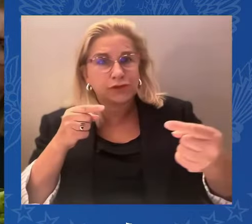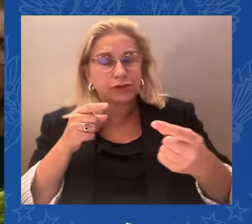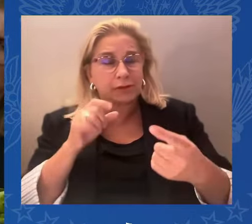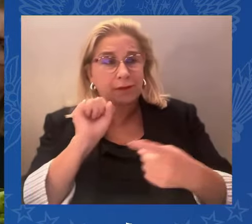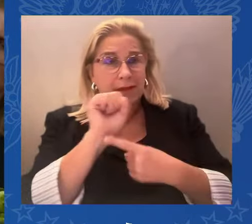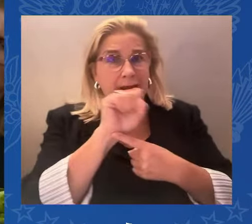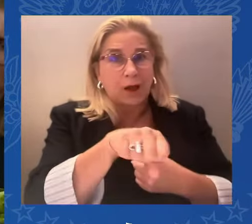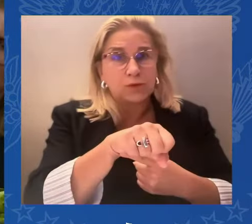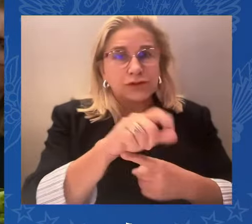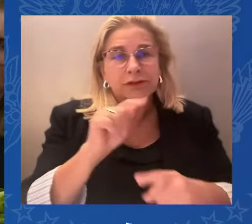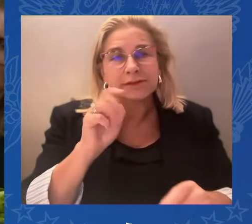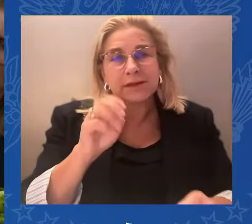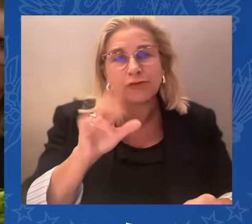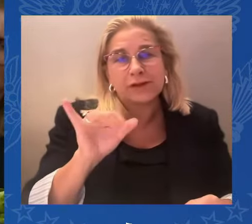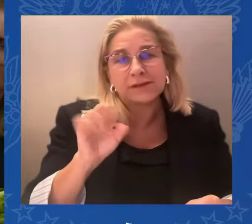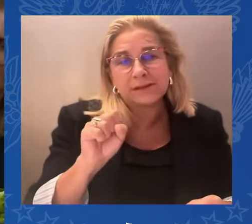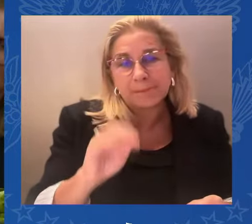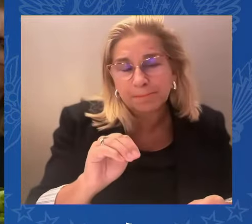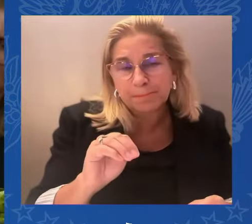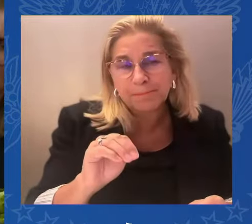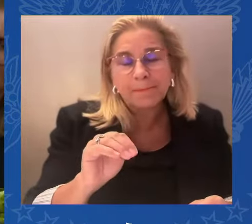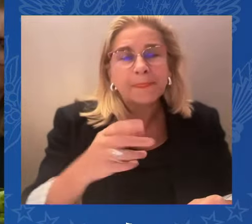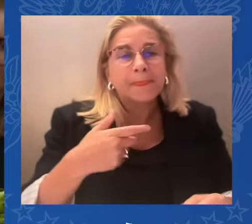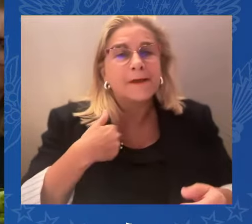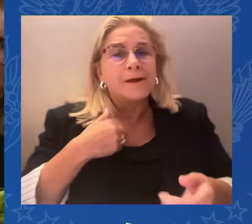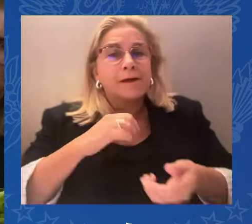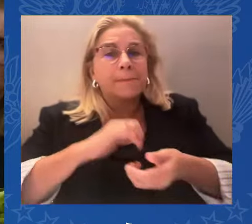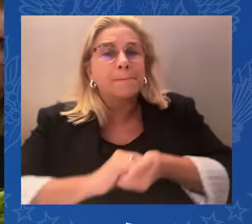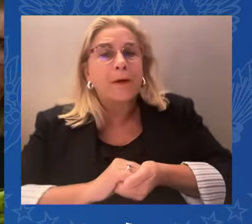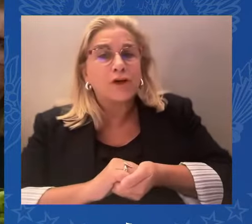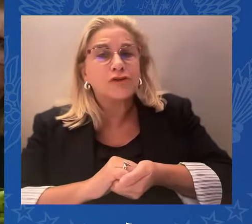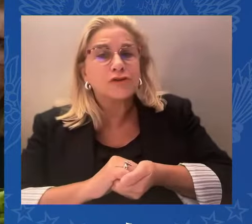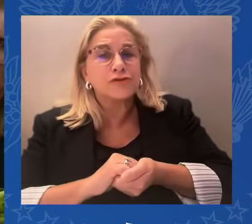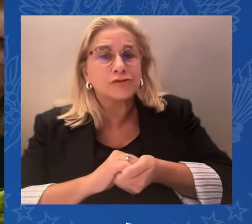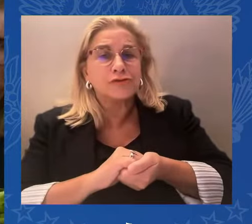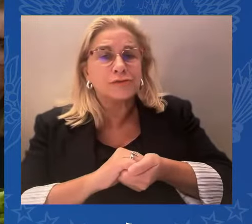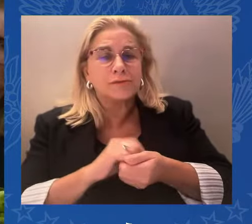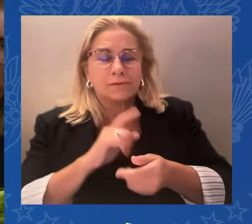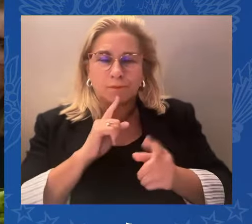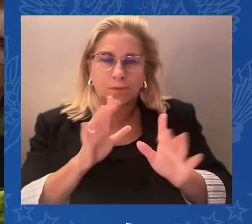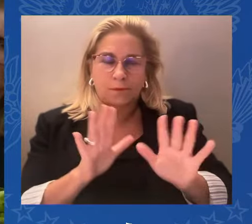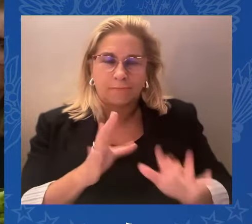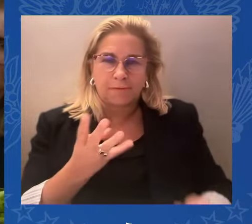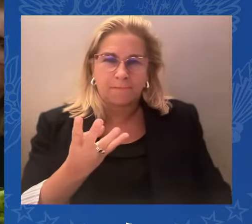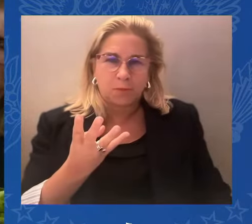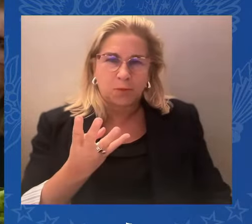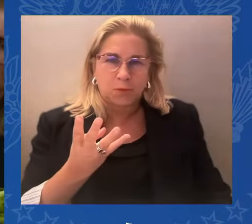All of this, the promise in the region, does depend on continued peace and stability